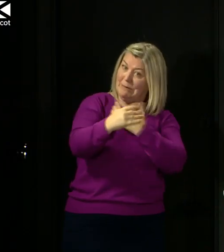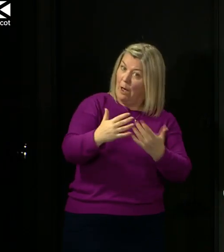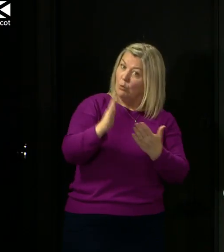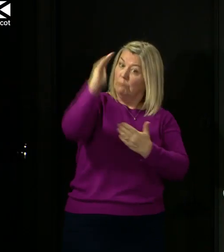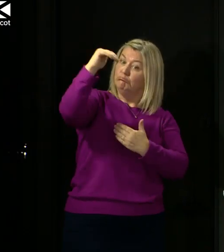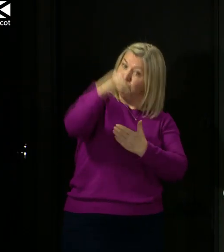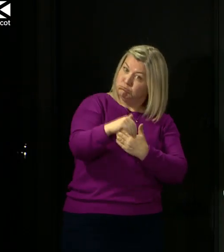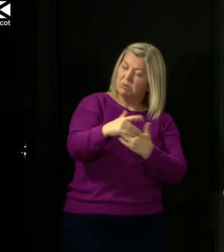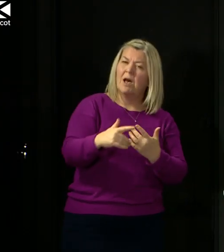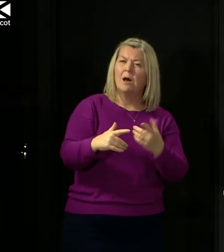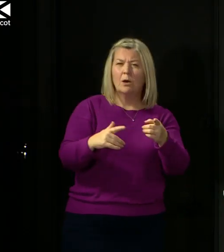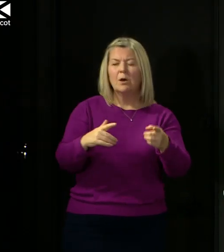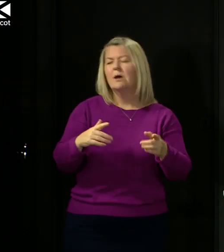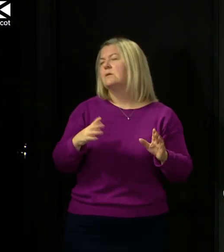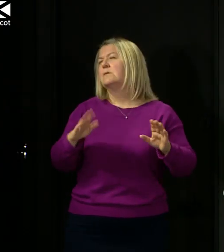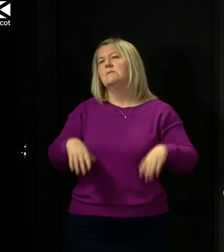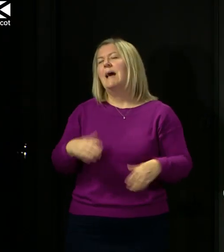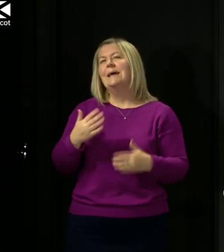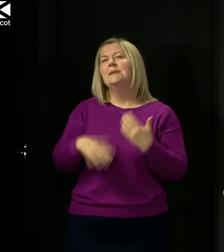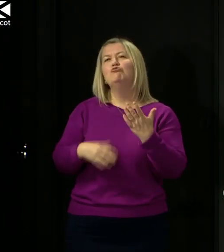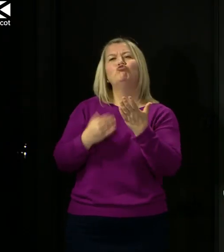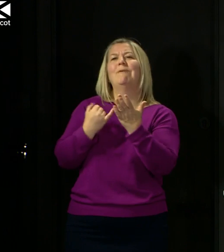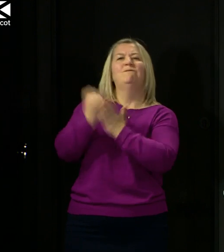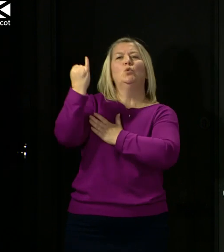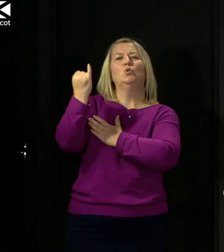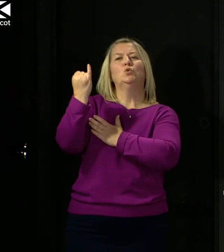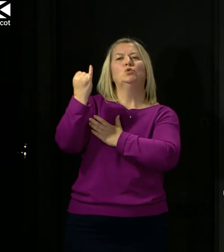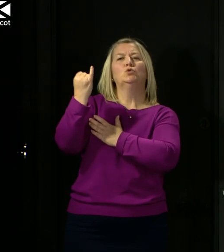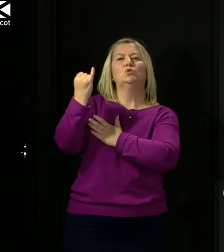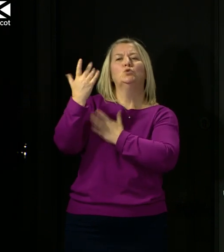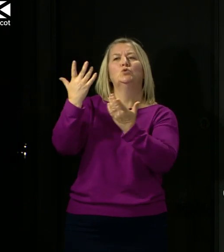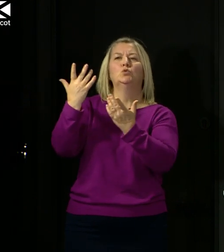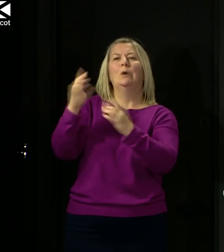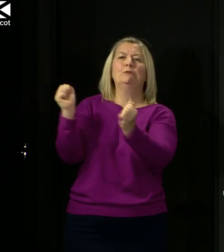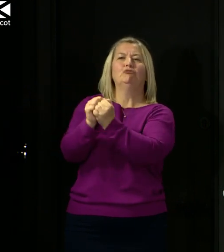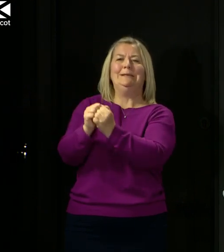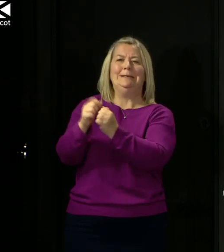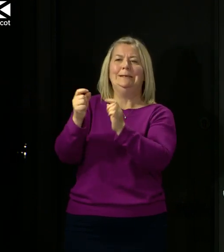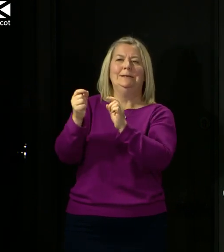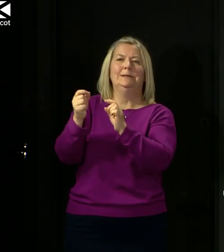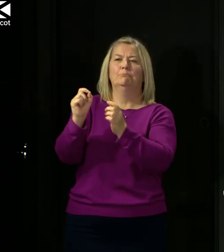I didn't refuse to echo Boris Johnson, I, forgive me I chose my own words, which I think